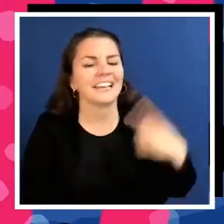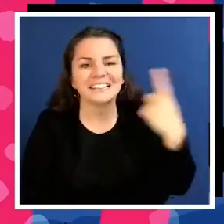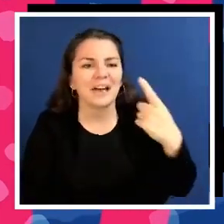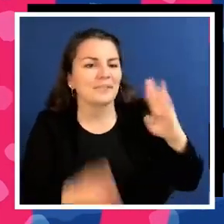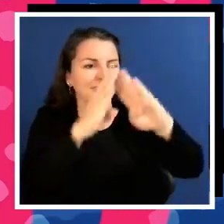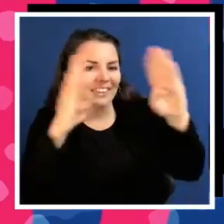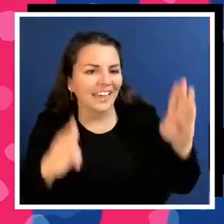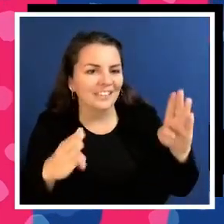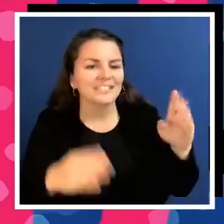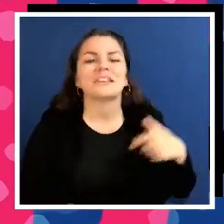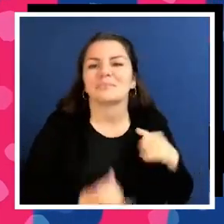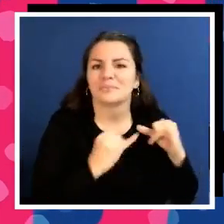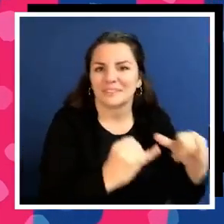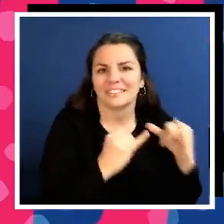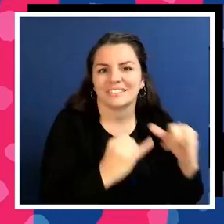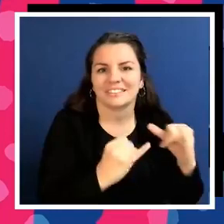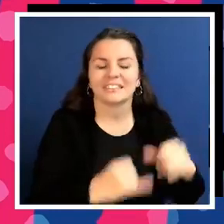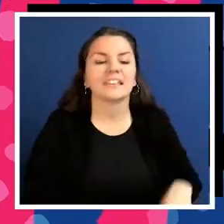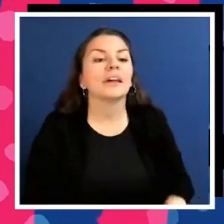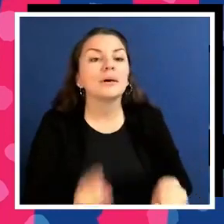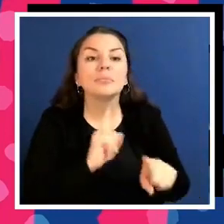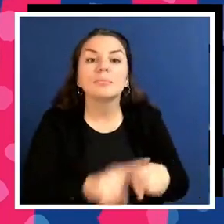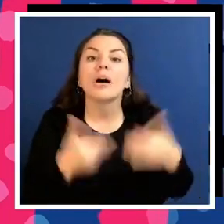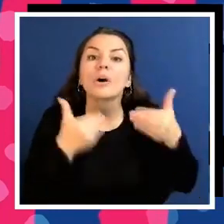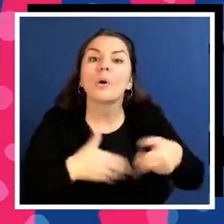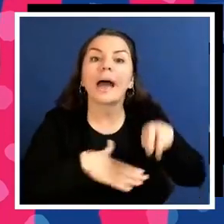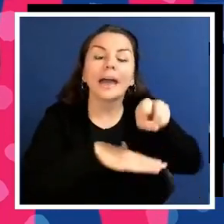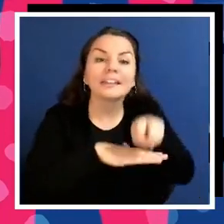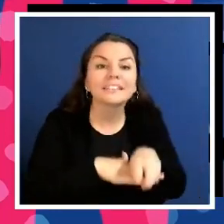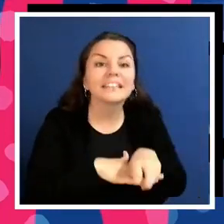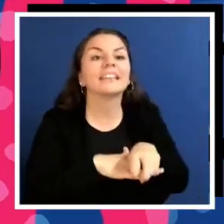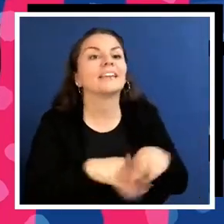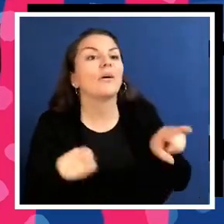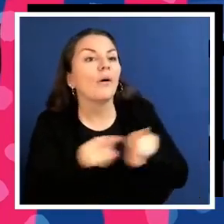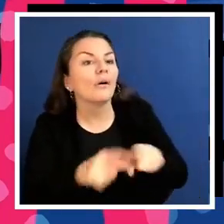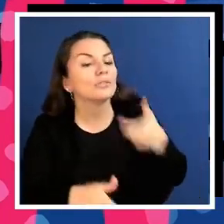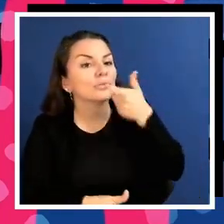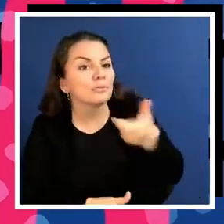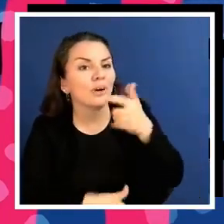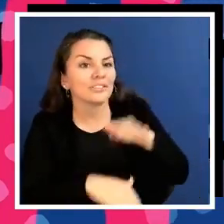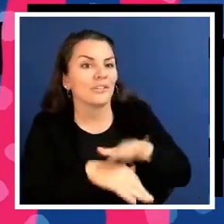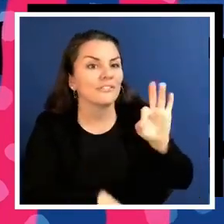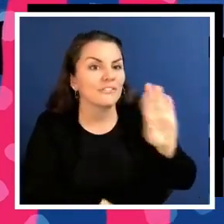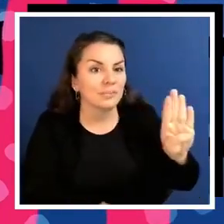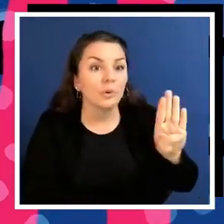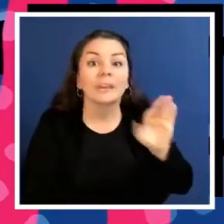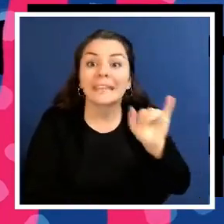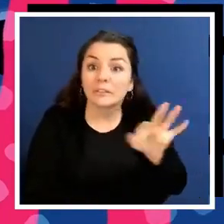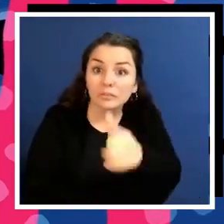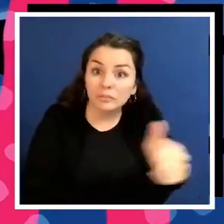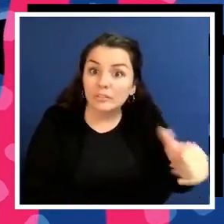CHECKS GETTING ITS BANK ACCOUNTS TODAY. WHO ARE YOU EXCITED TO HEAR FROM TODAY?